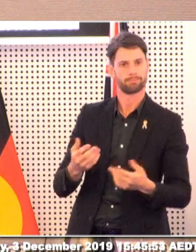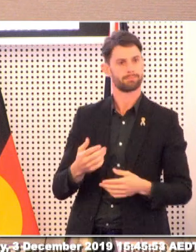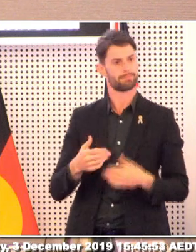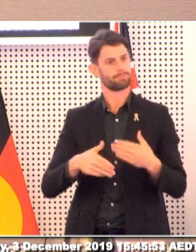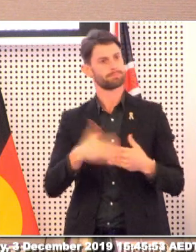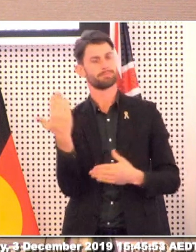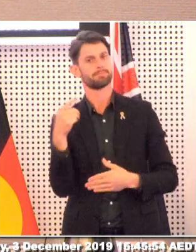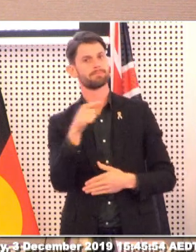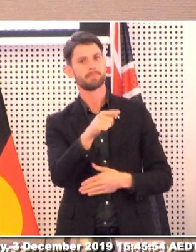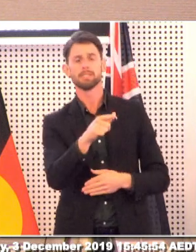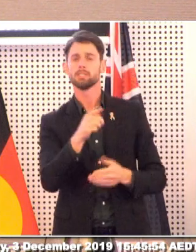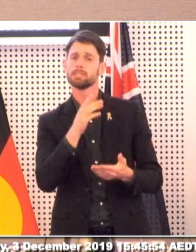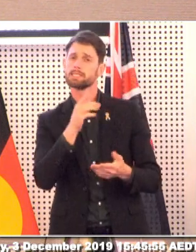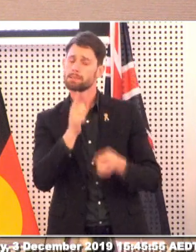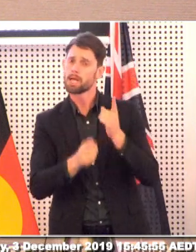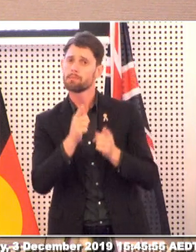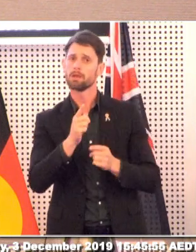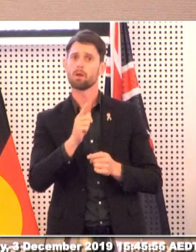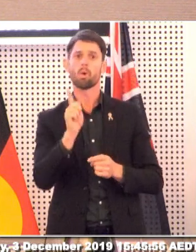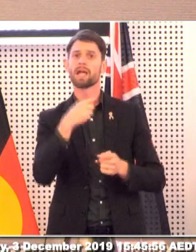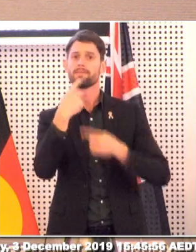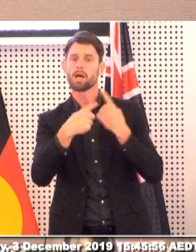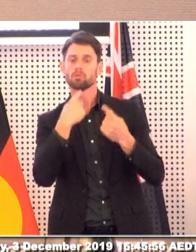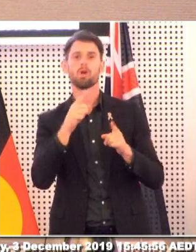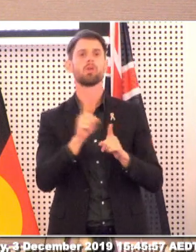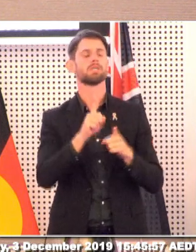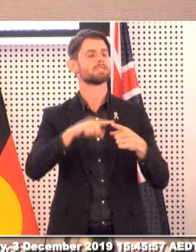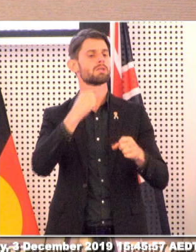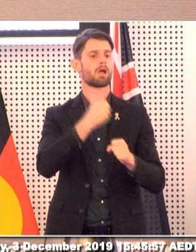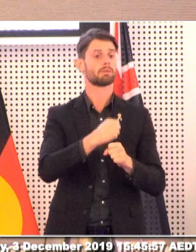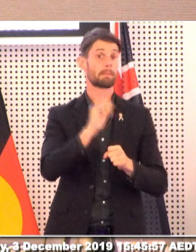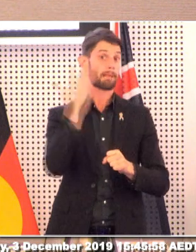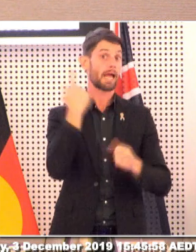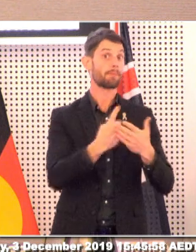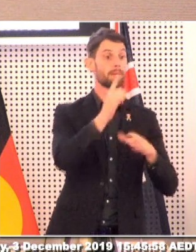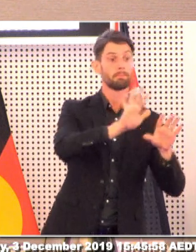should be included as incident reports such as pushing and yelling and punching and